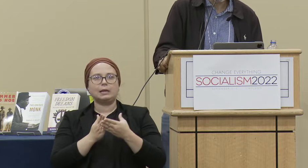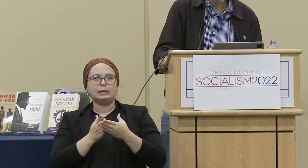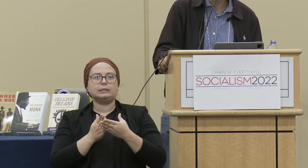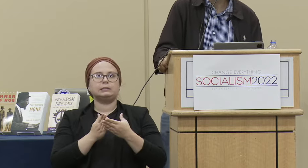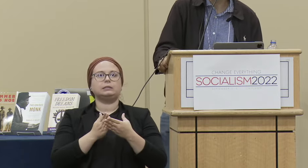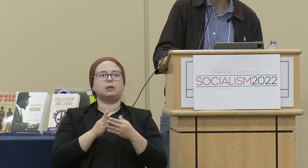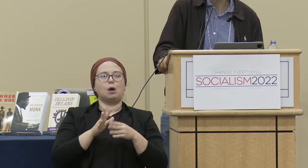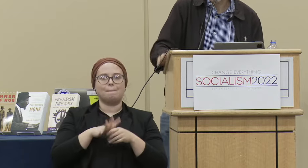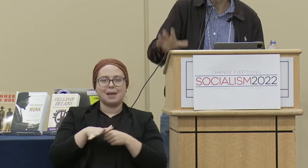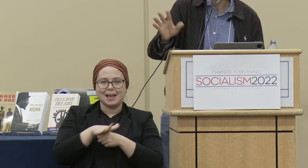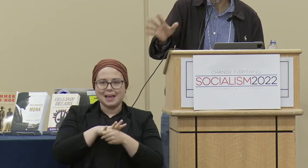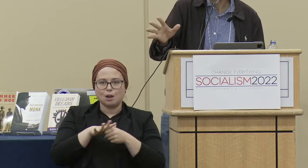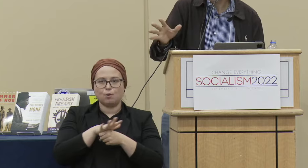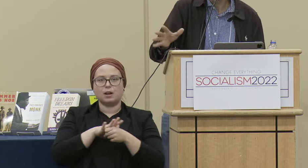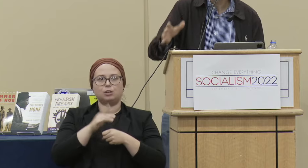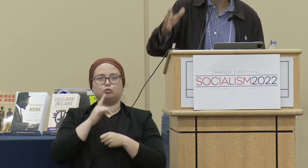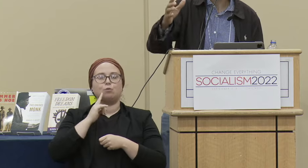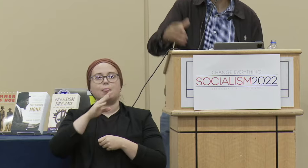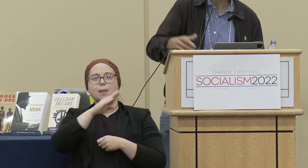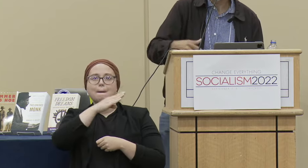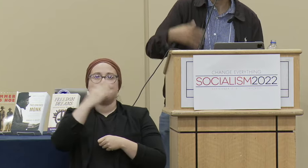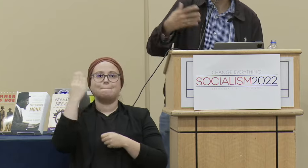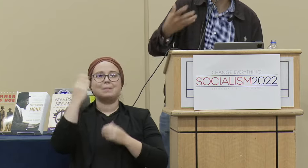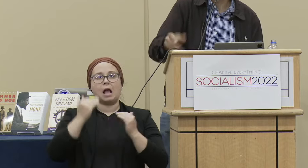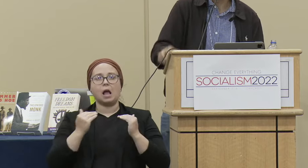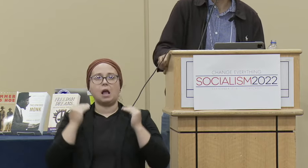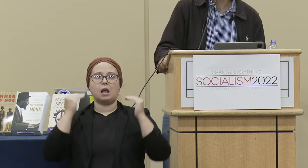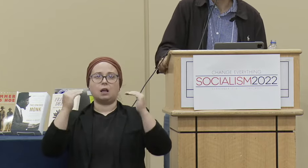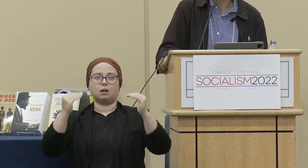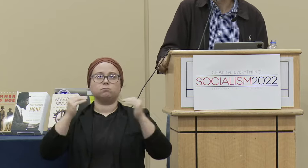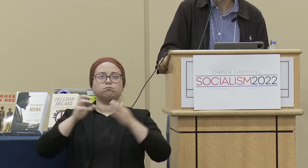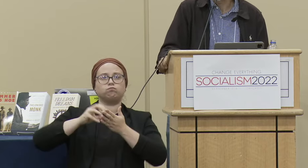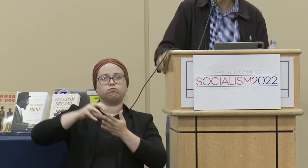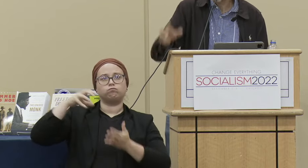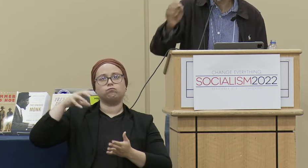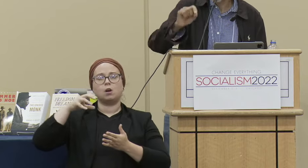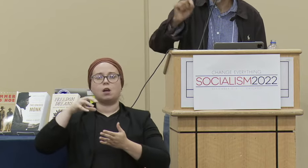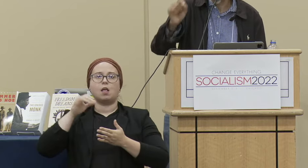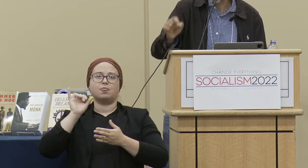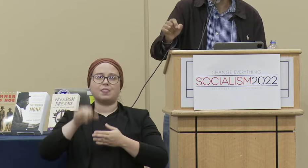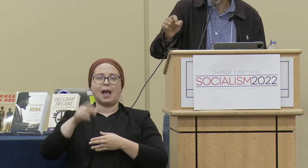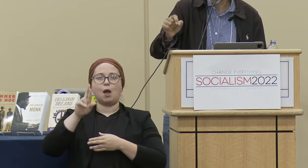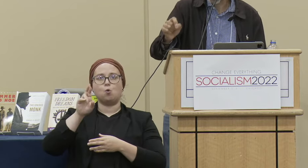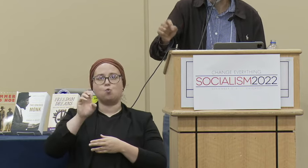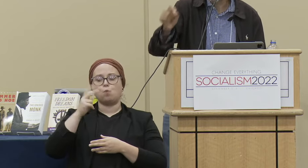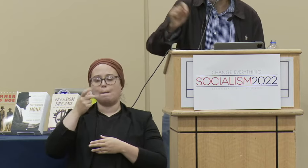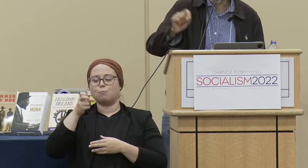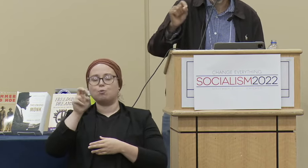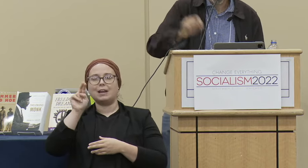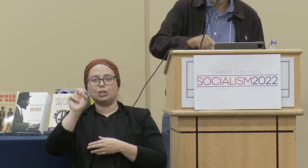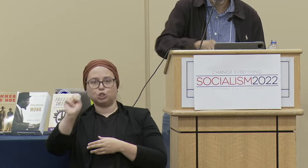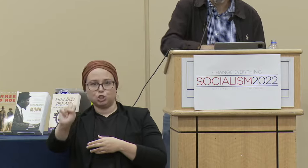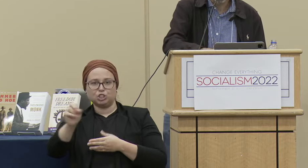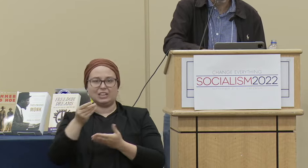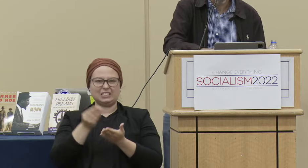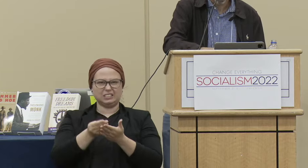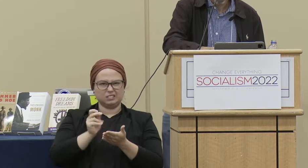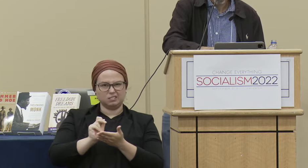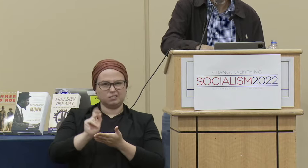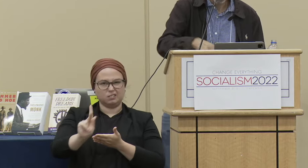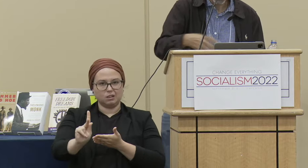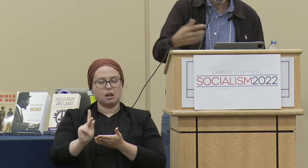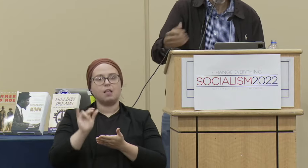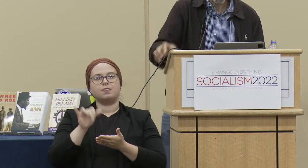. Let me be fair, some circles it is becoming a hustle.